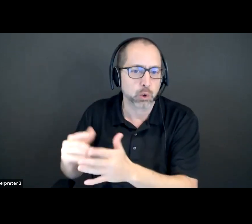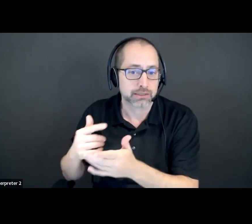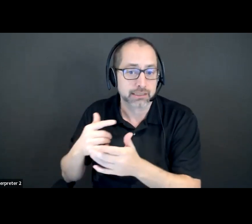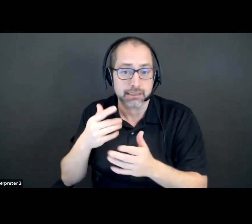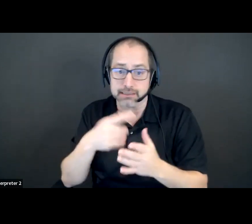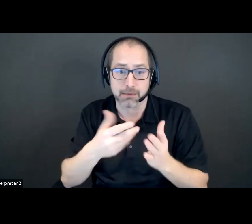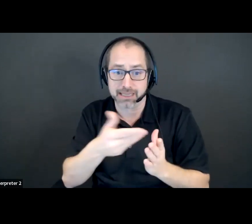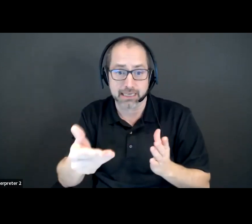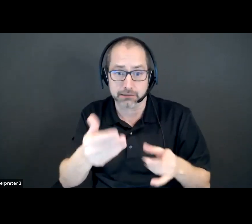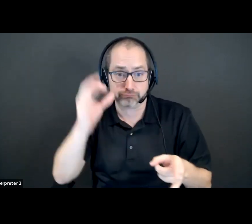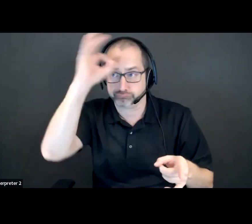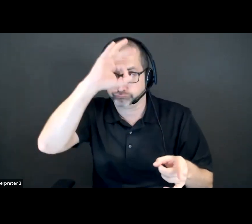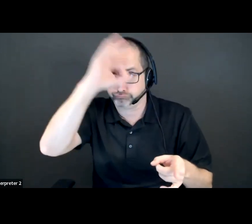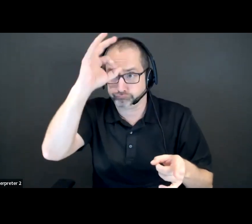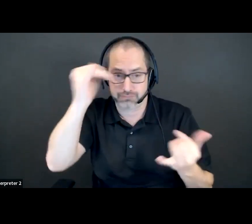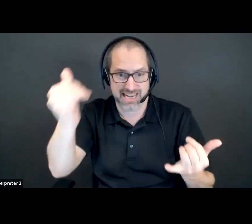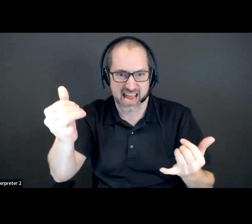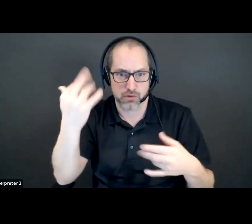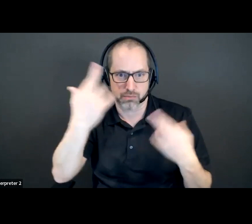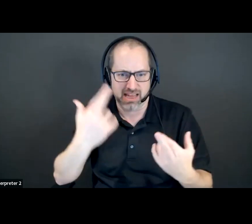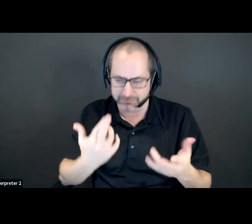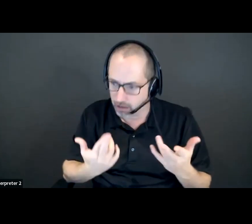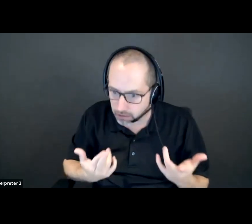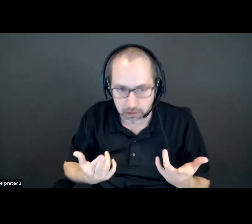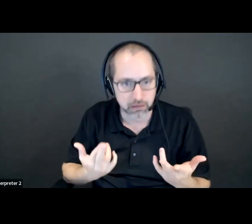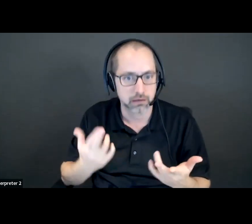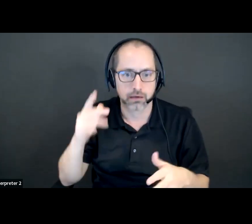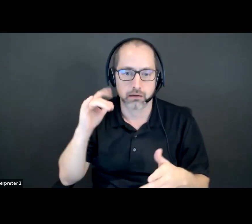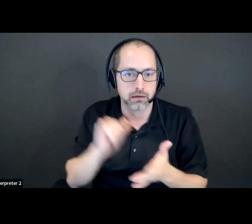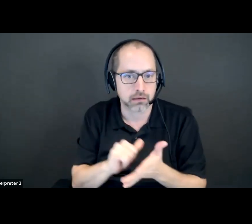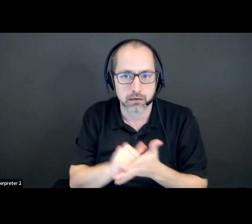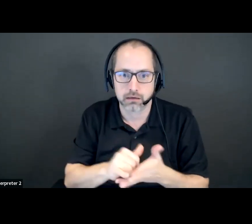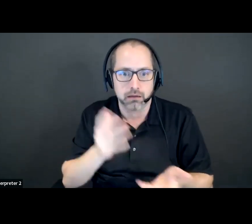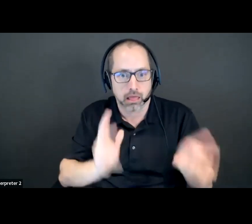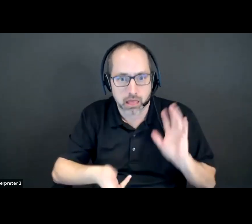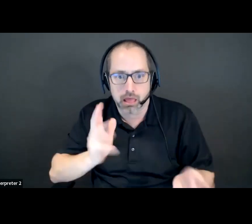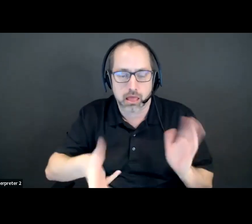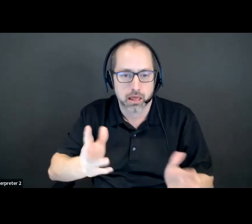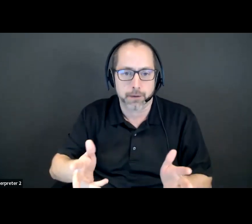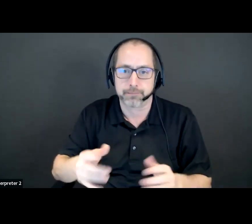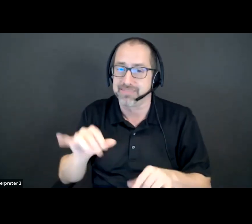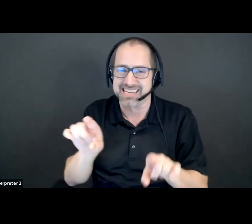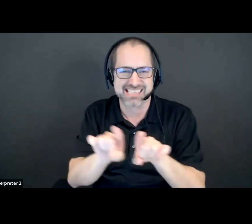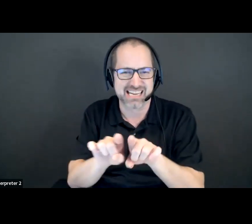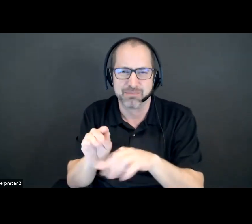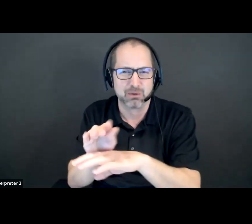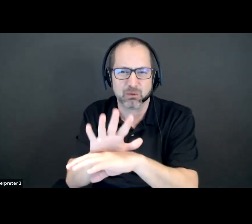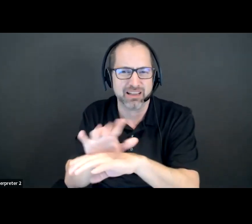impossible once you have kids. Well long COVID is like that, things you don't know will become